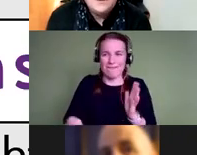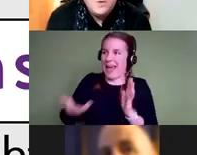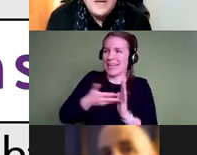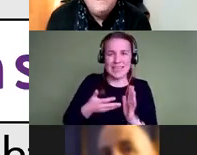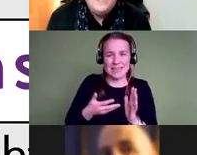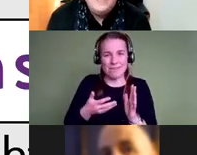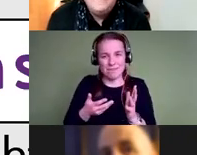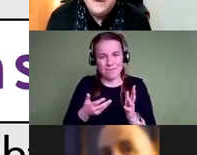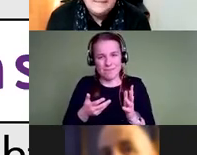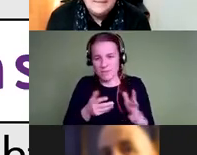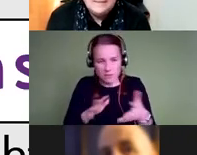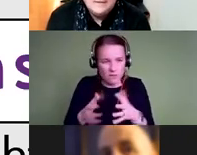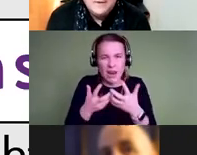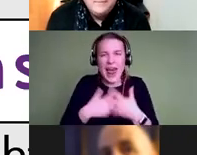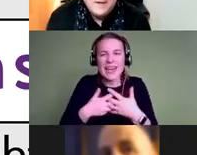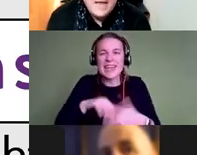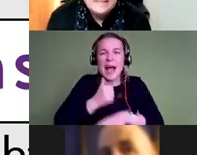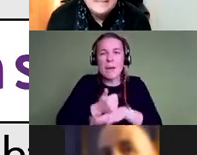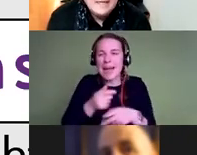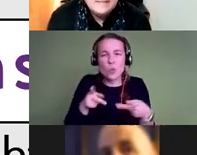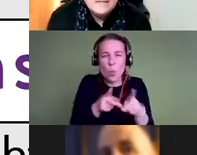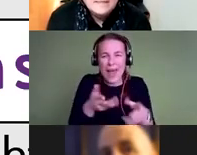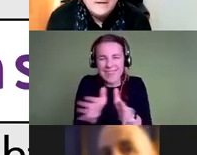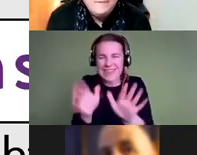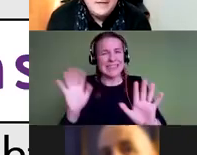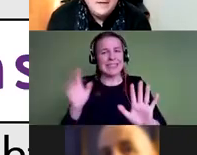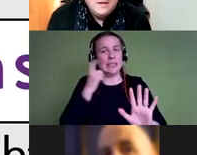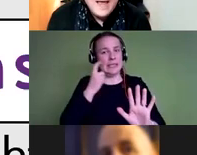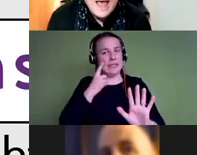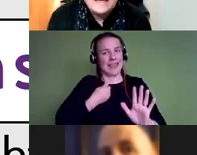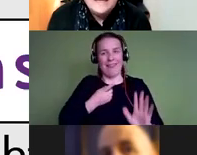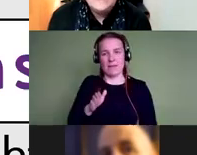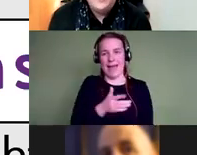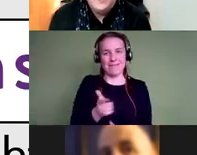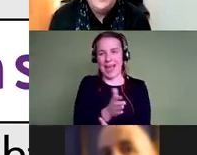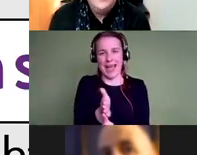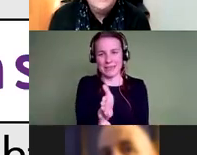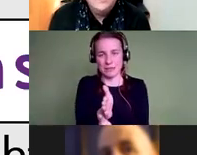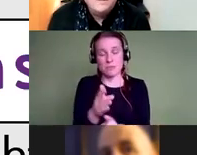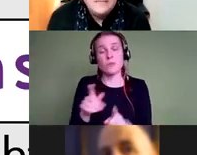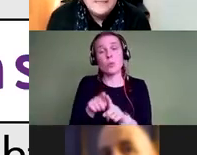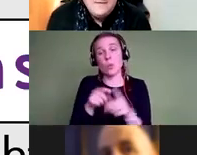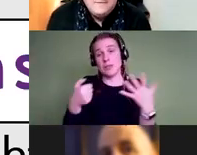development. Number five, legibility and predictability – day outs